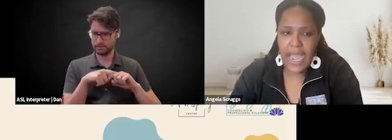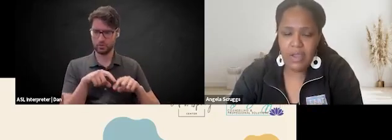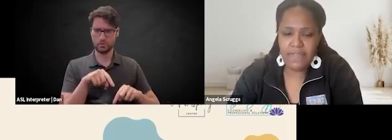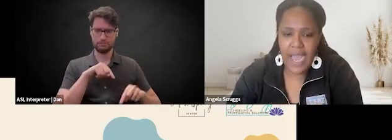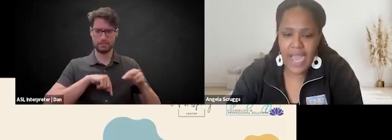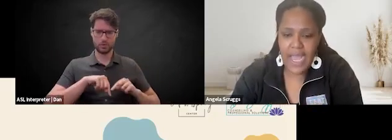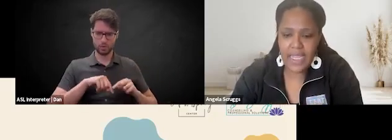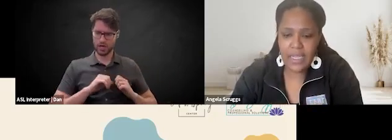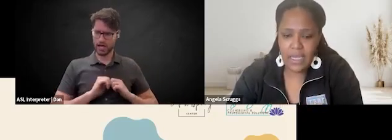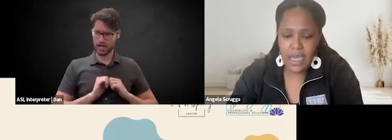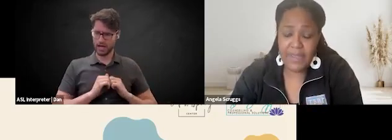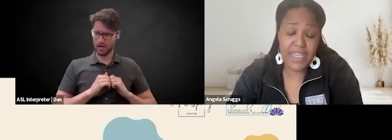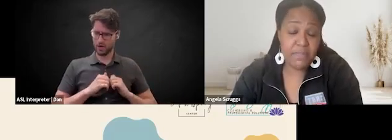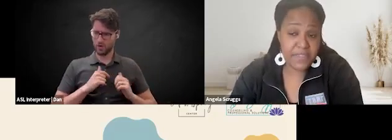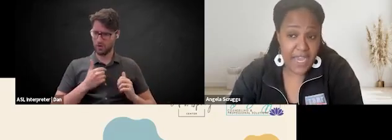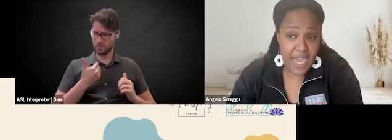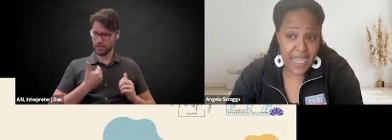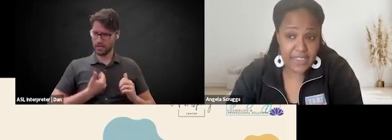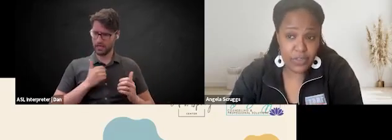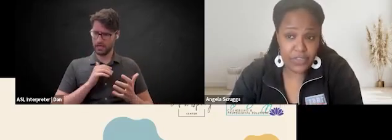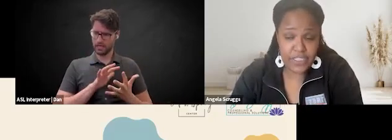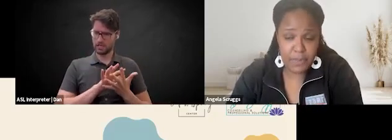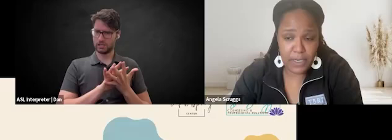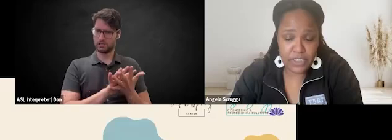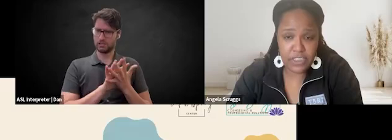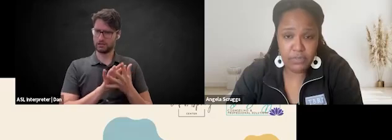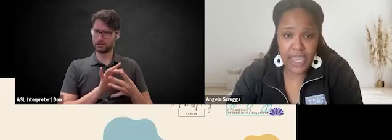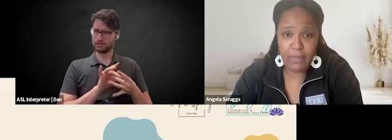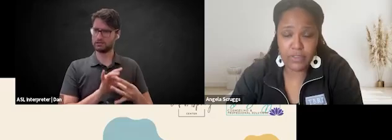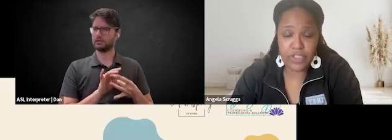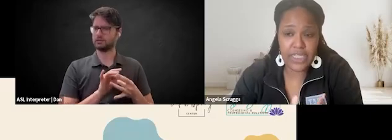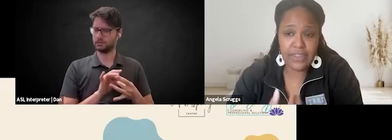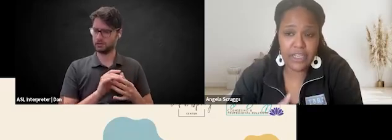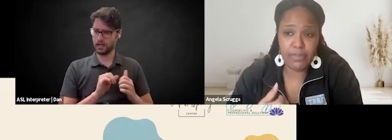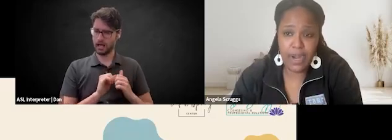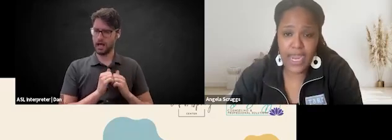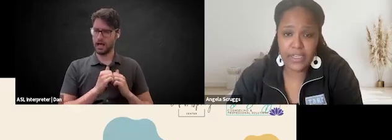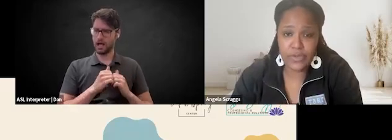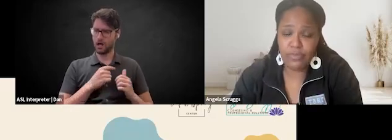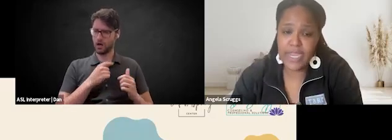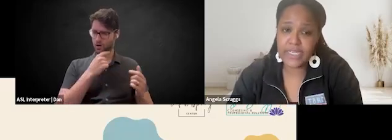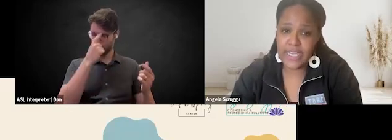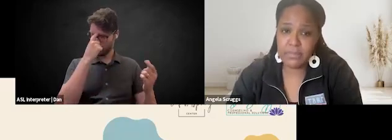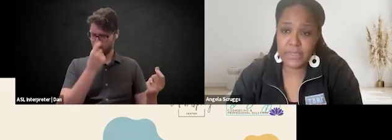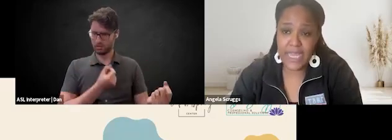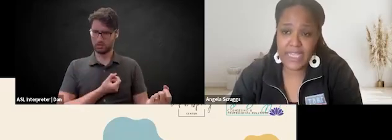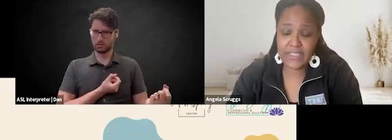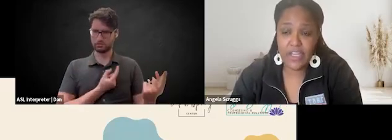"How have I, um... empathized with this person to be able to get their brain to a regulated place